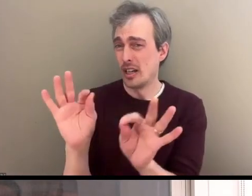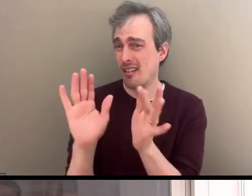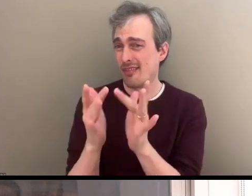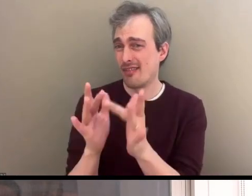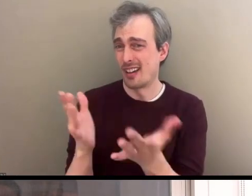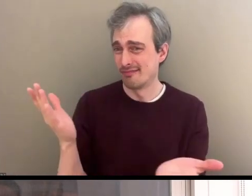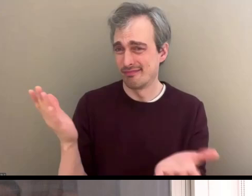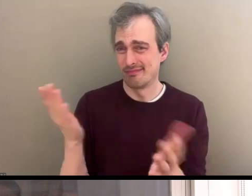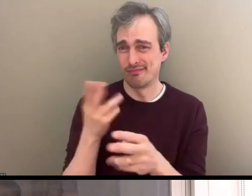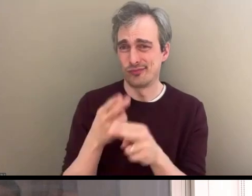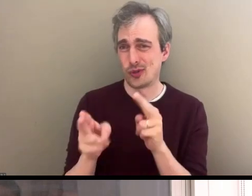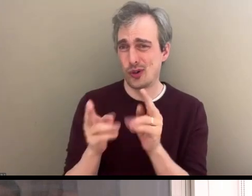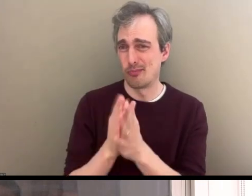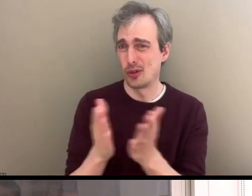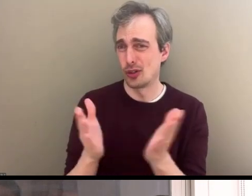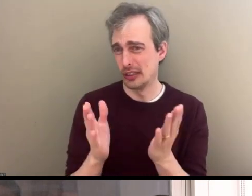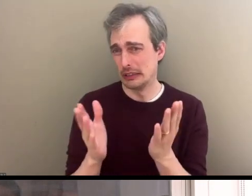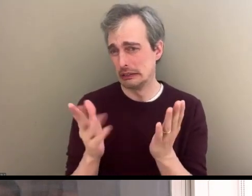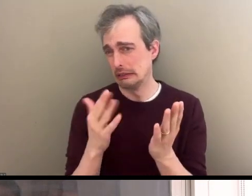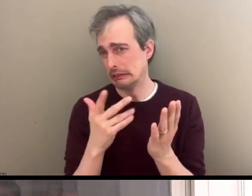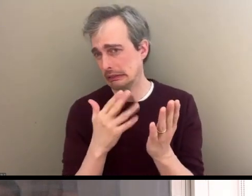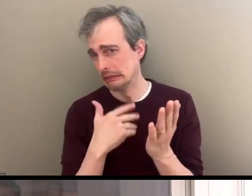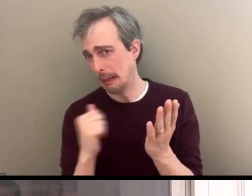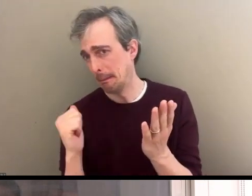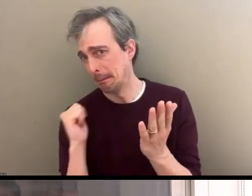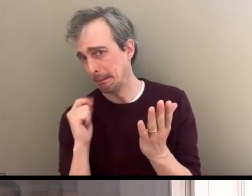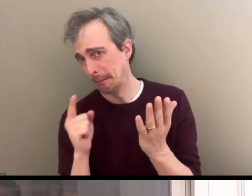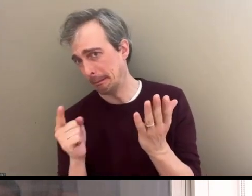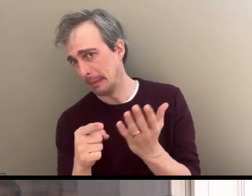You just rush to the back if you want it. It's a cute book. It has a little ballerina on the front.